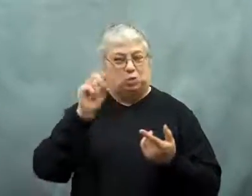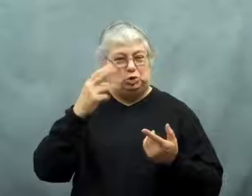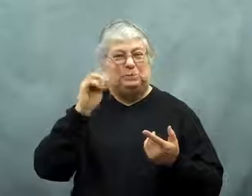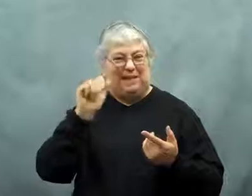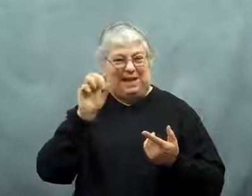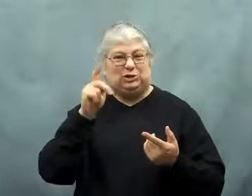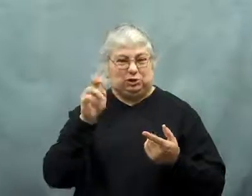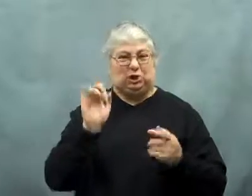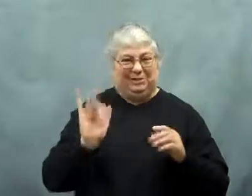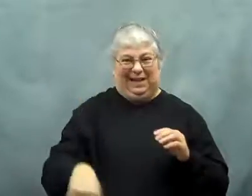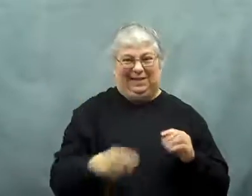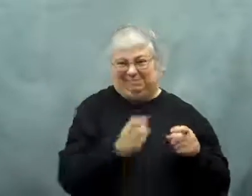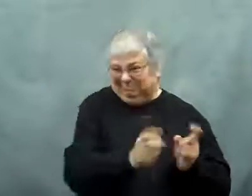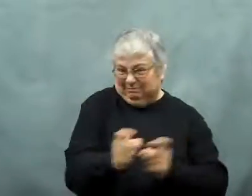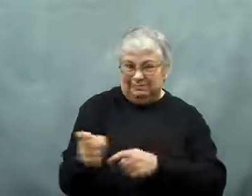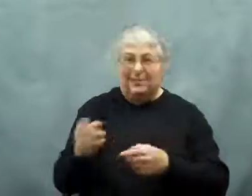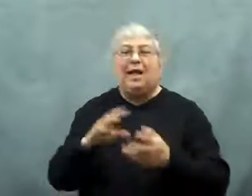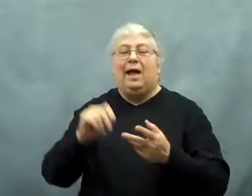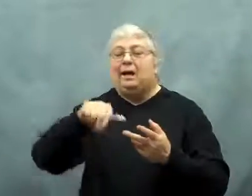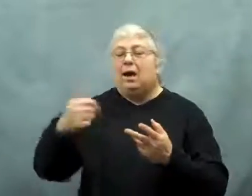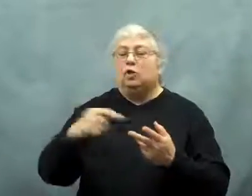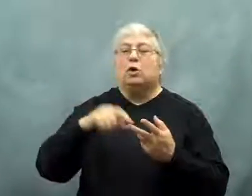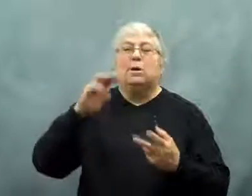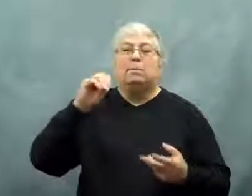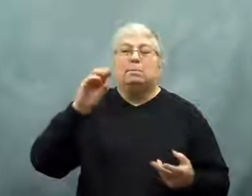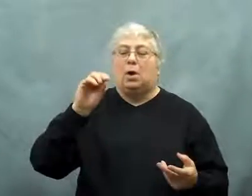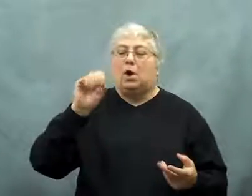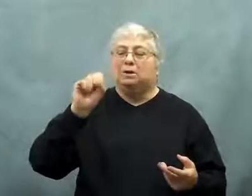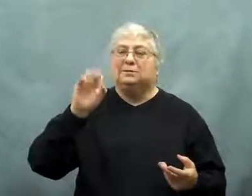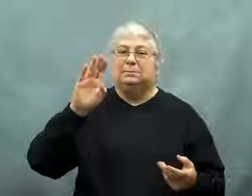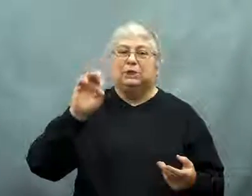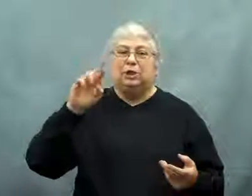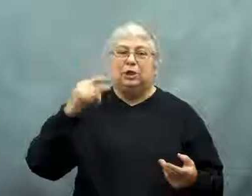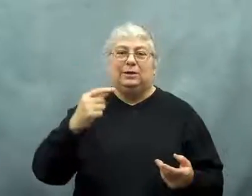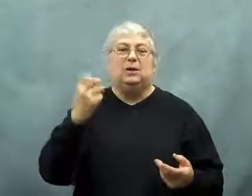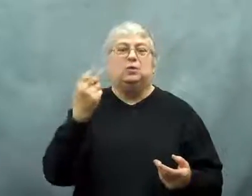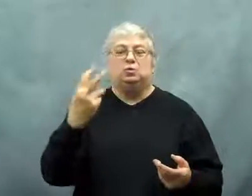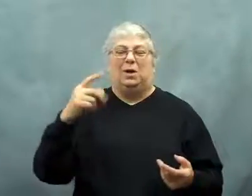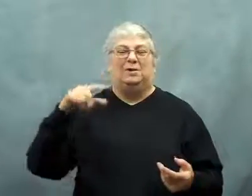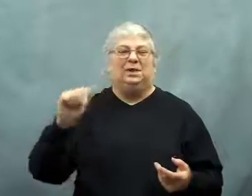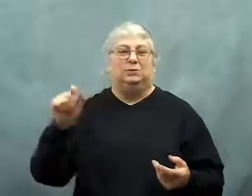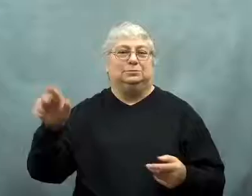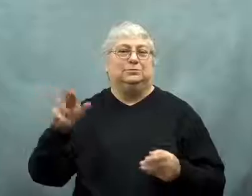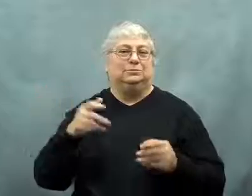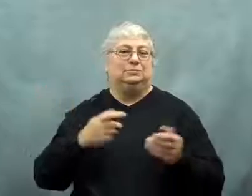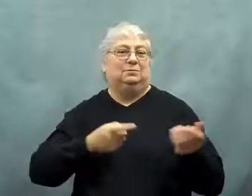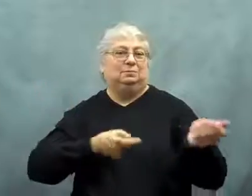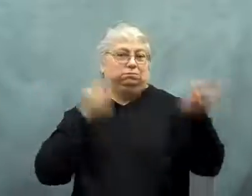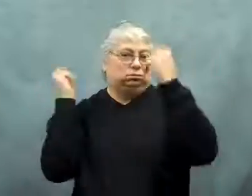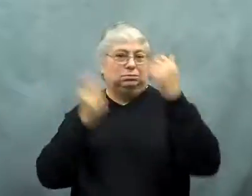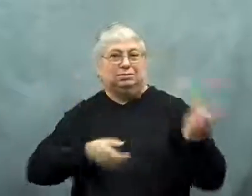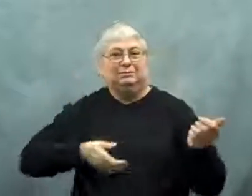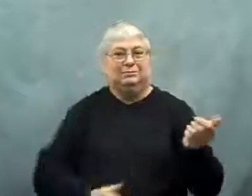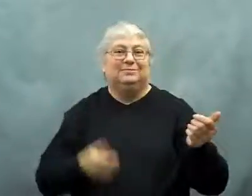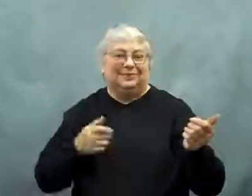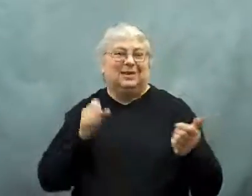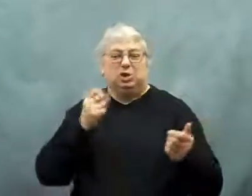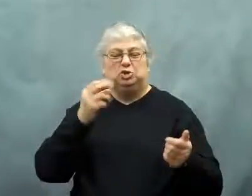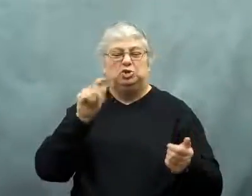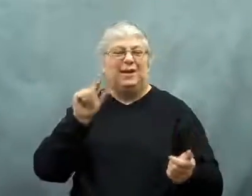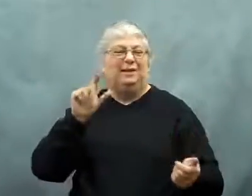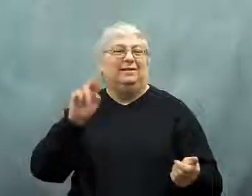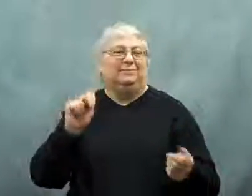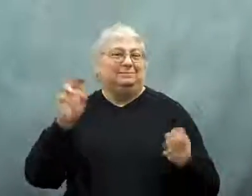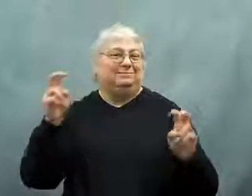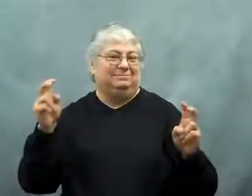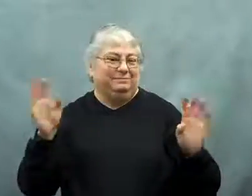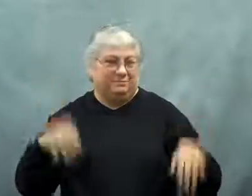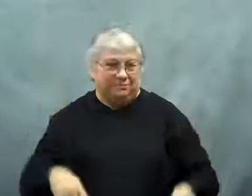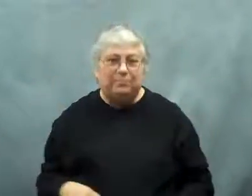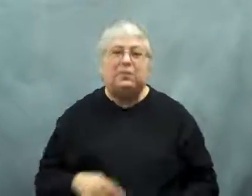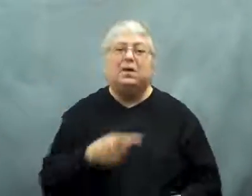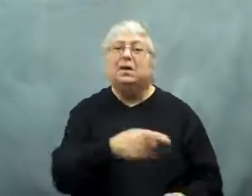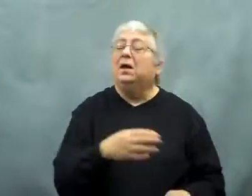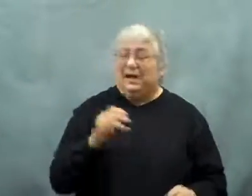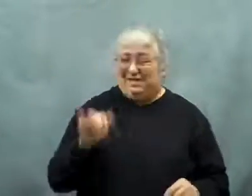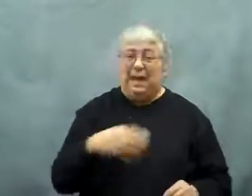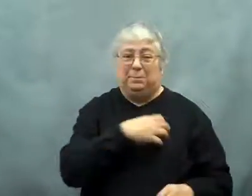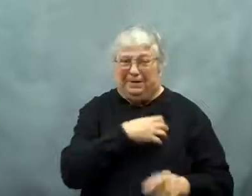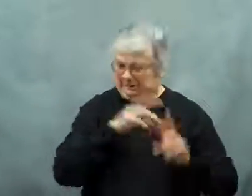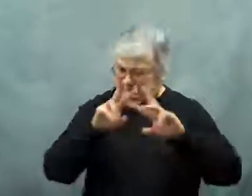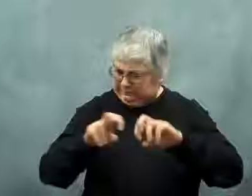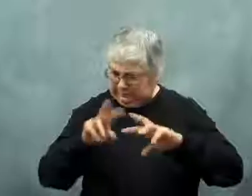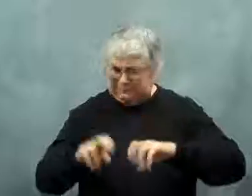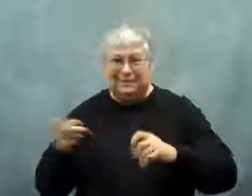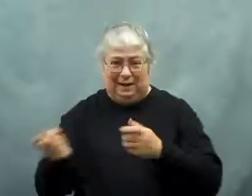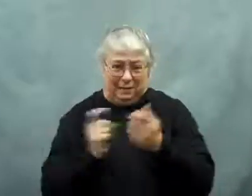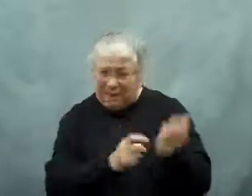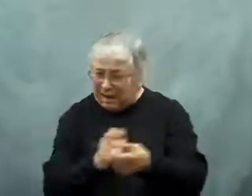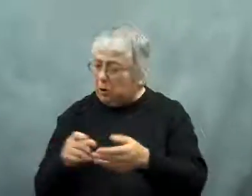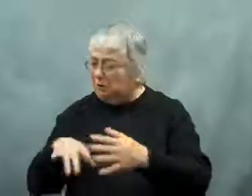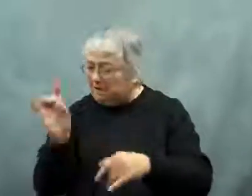She purchased the Bushmaster he used, and a Mossberg 12 gauge shotgun.